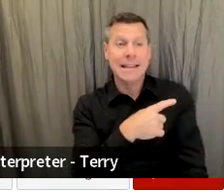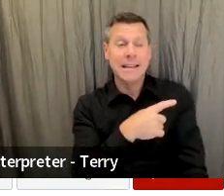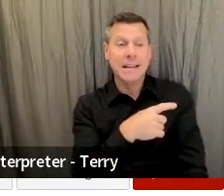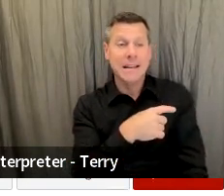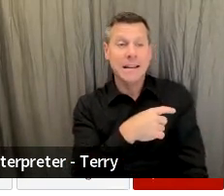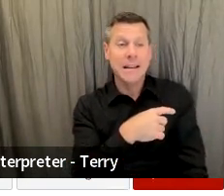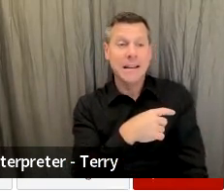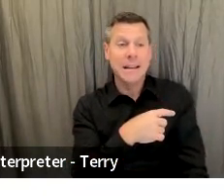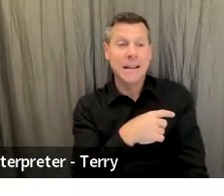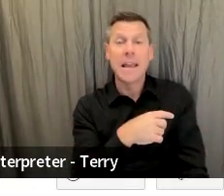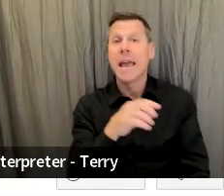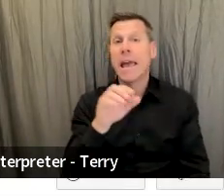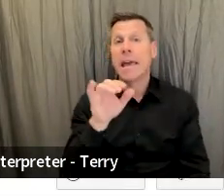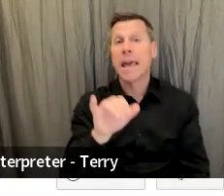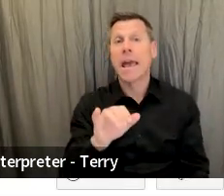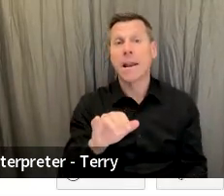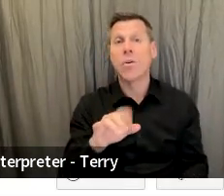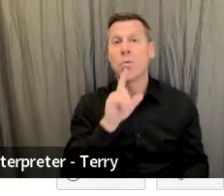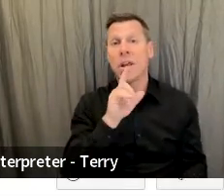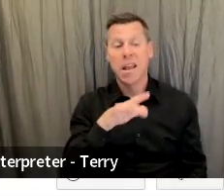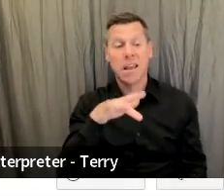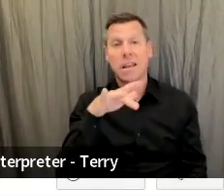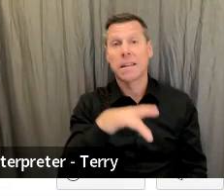have a page read to you through the immersive reader.